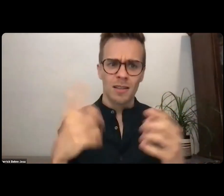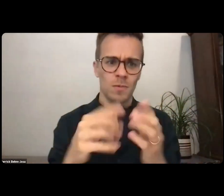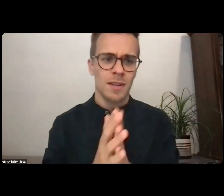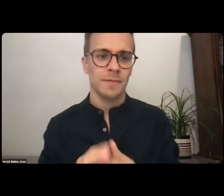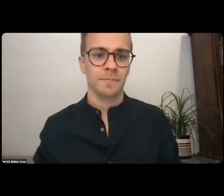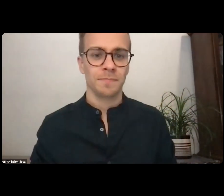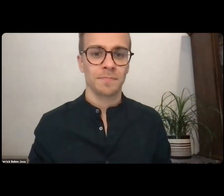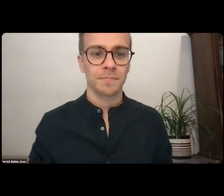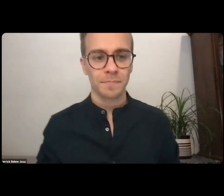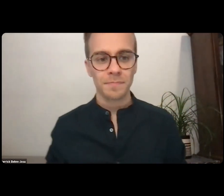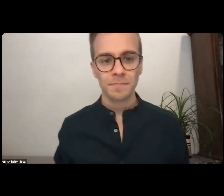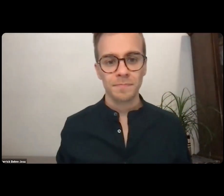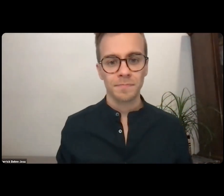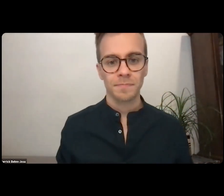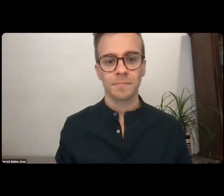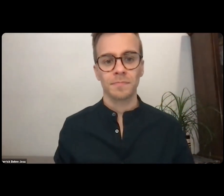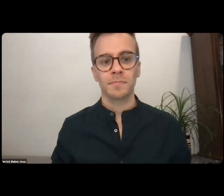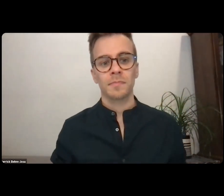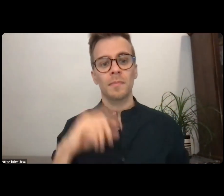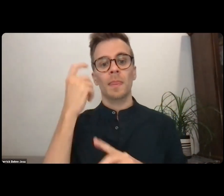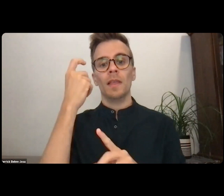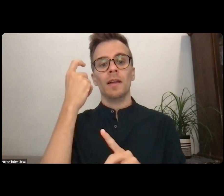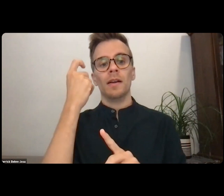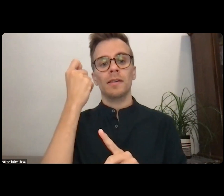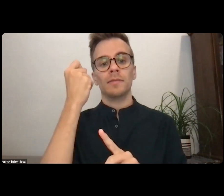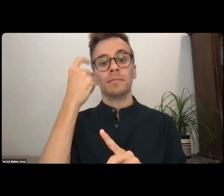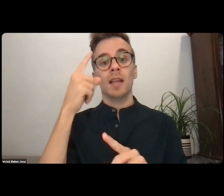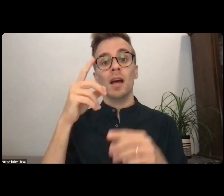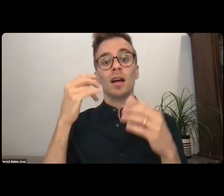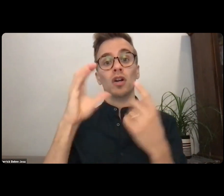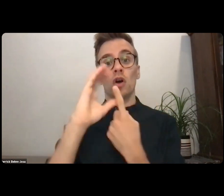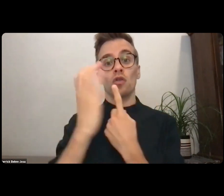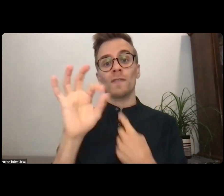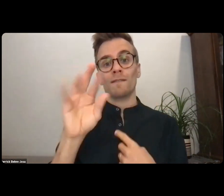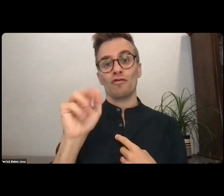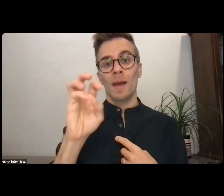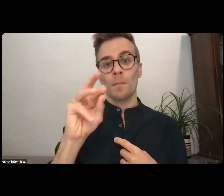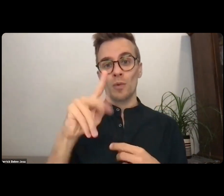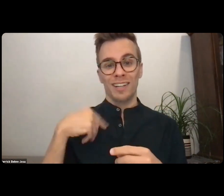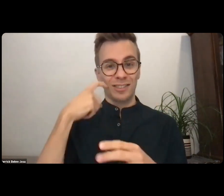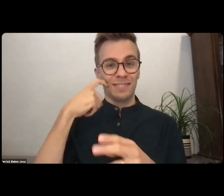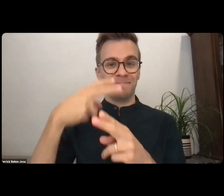And, having this developer believe in Gallaudet is a big ask.